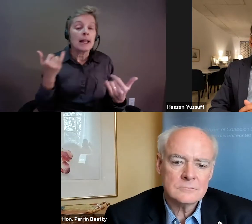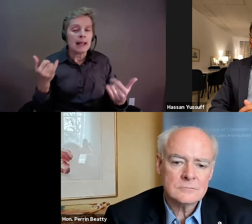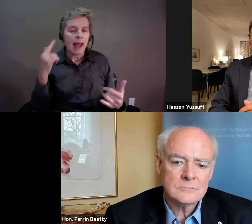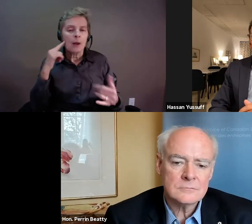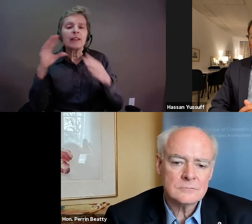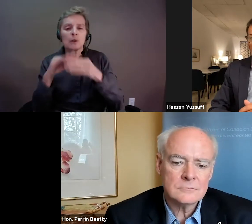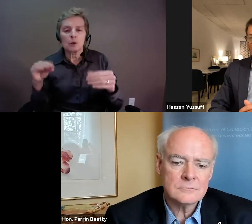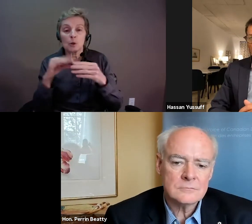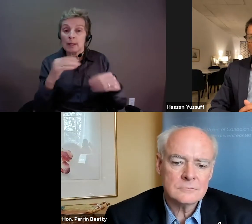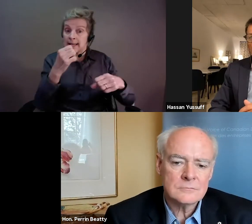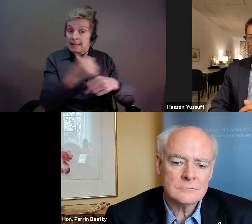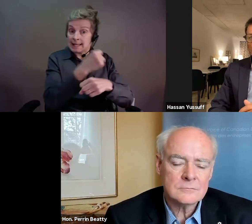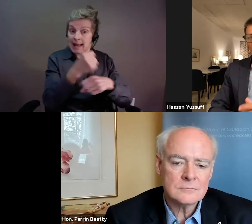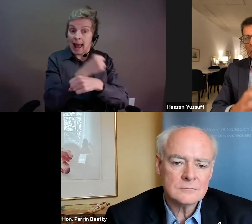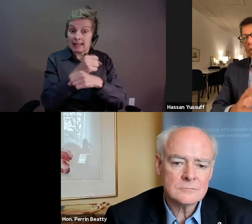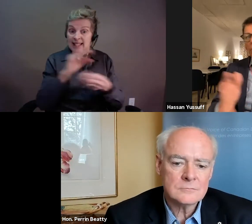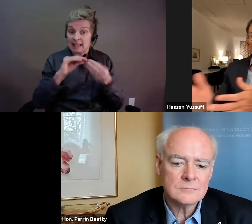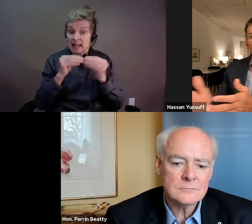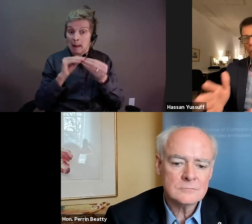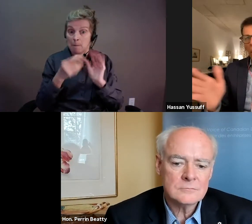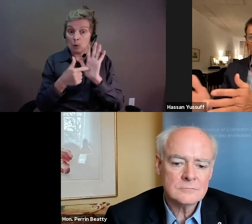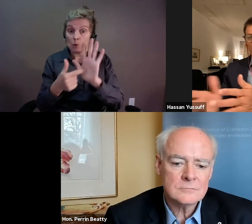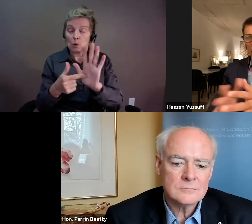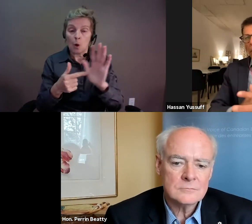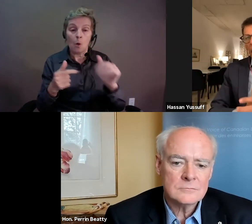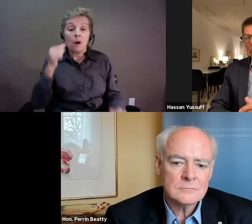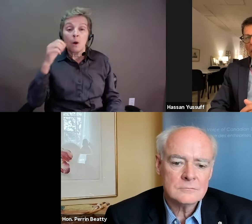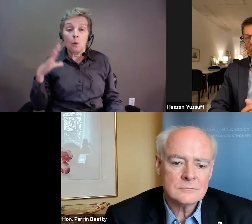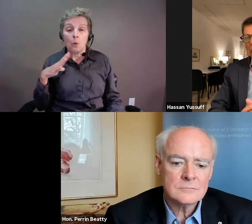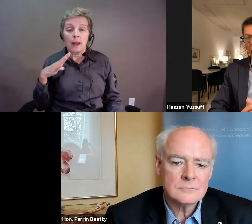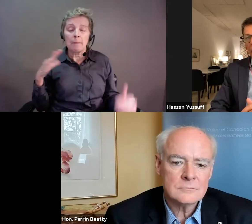starting to show to a large extent that women has been disproportionately impacted by this pandemic